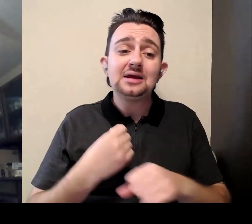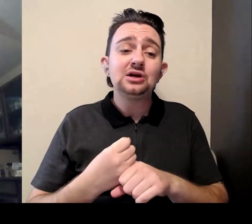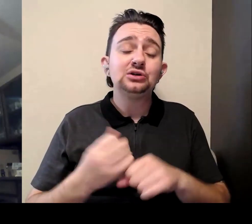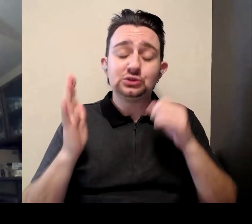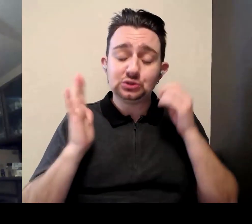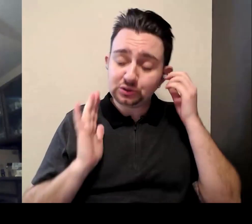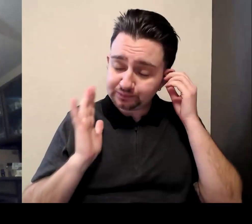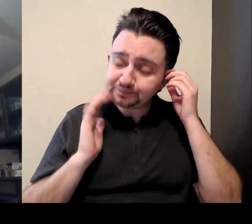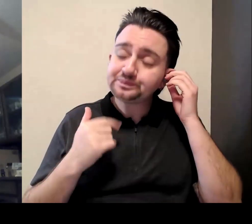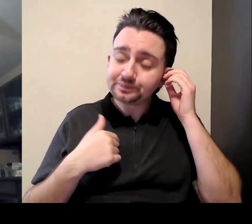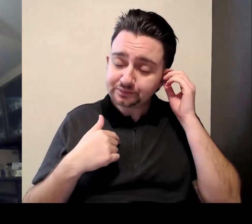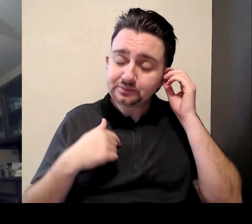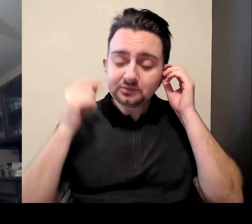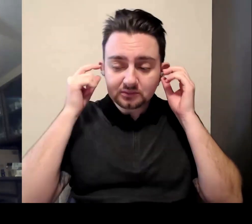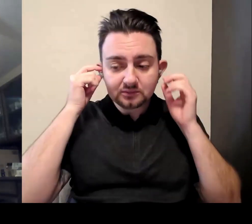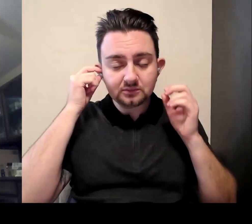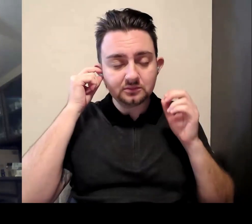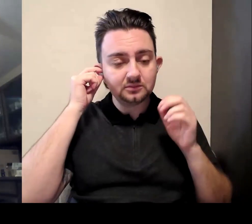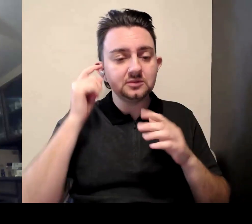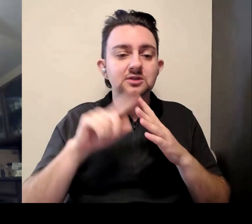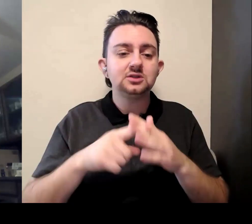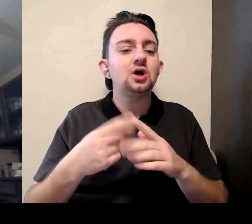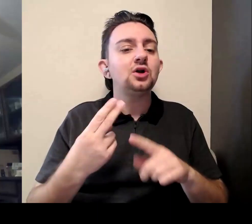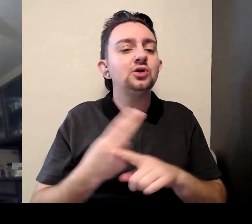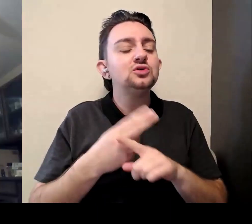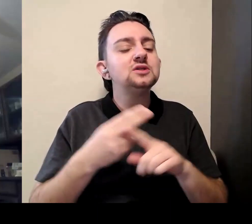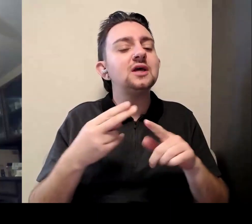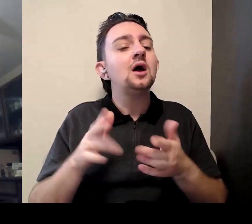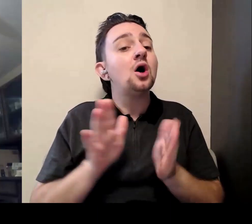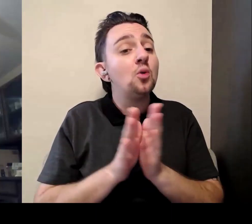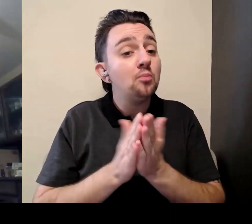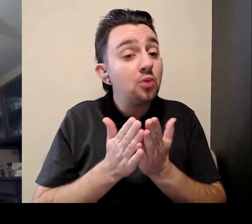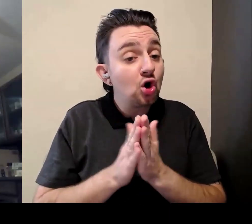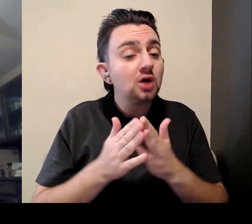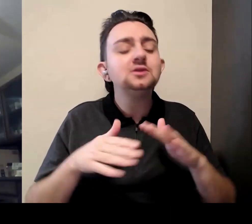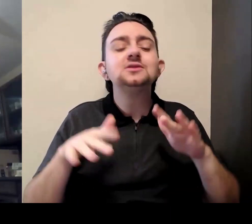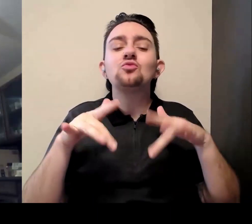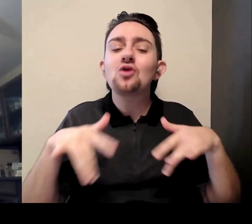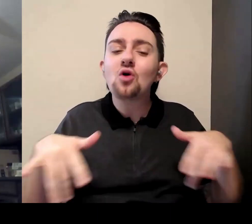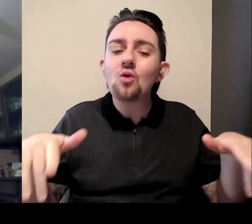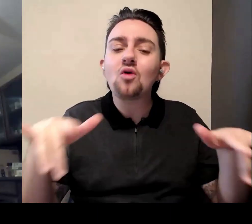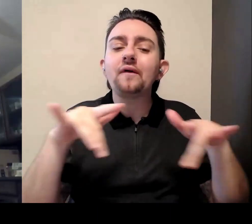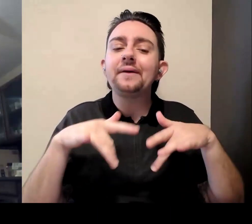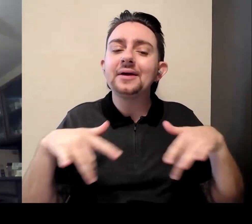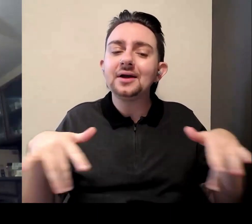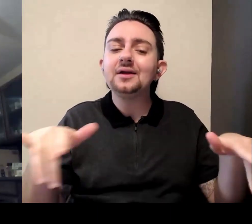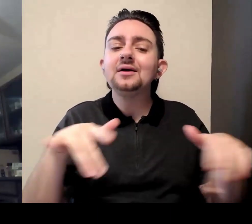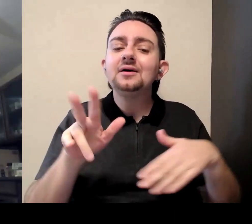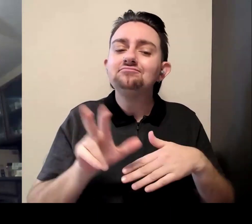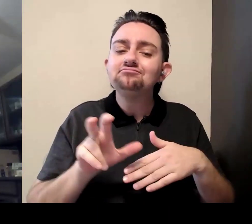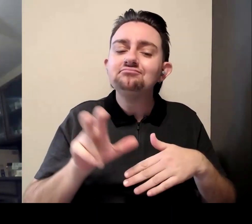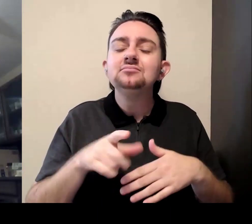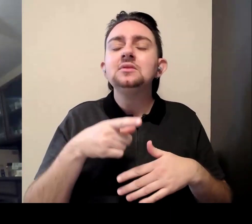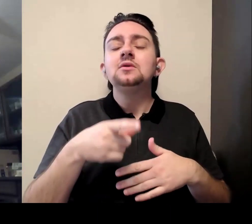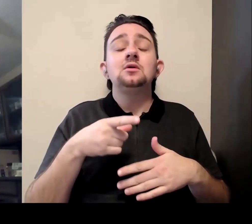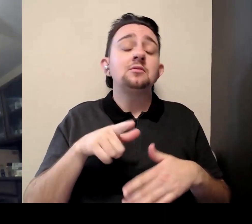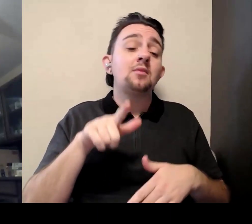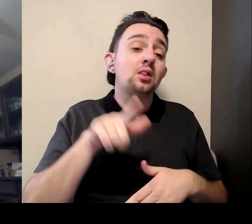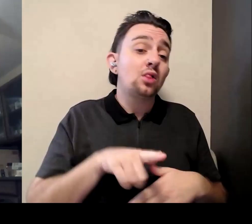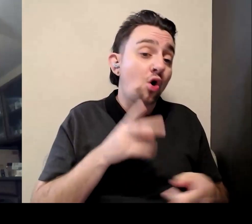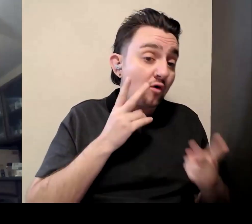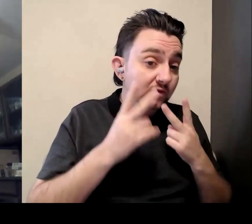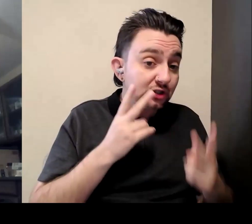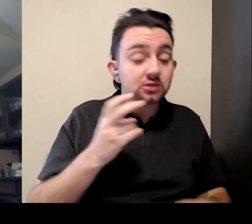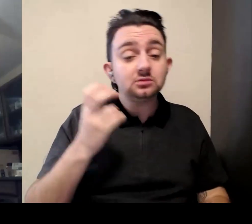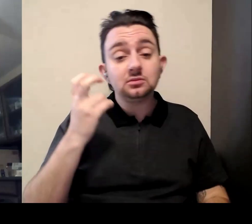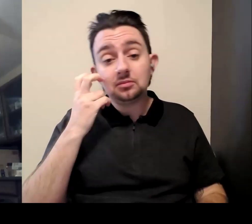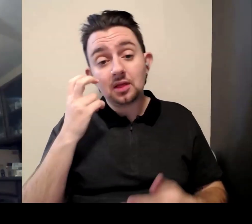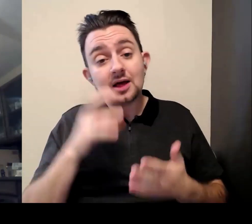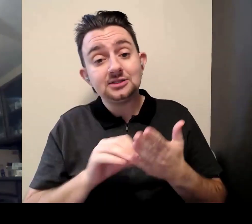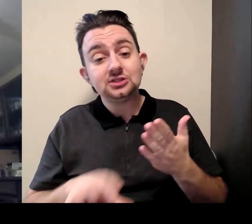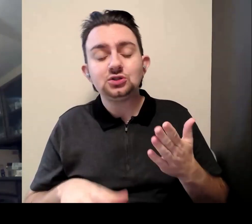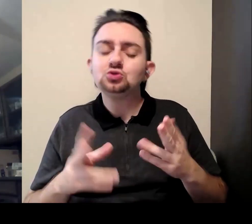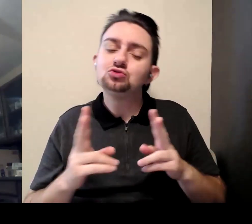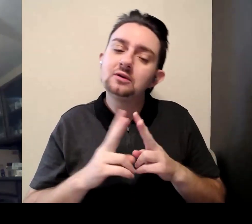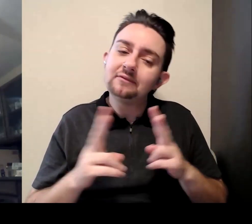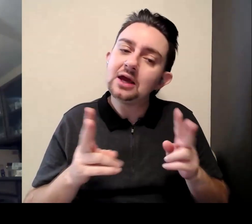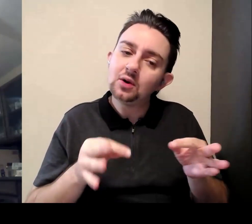I started using recorded books with my low vision and blind students who were very delayed in their reading development.